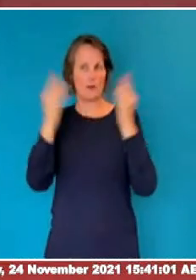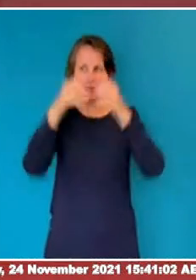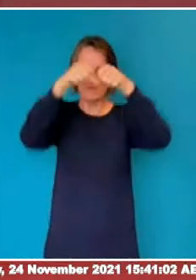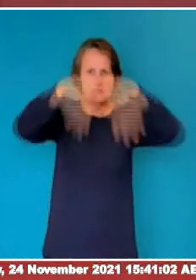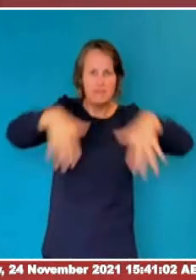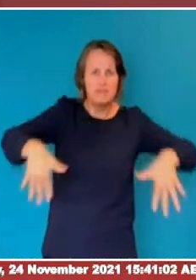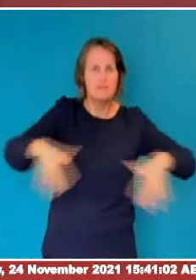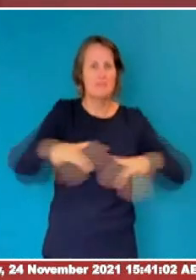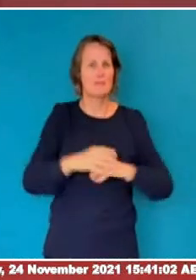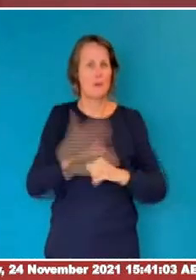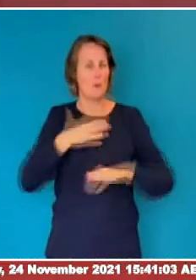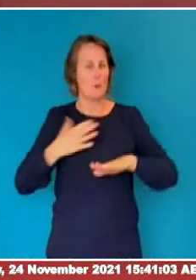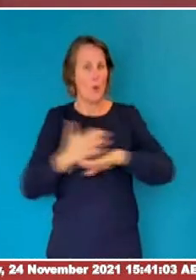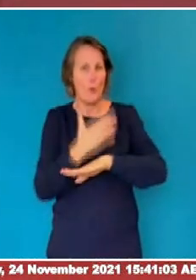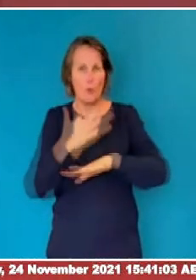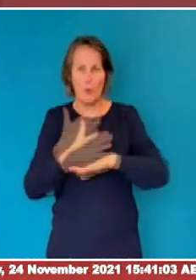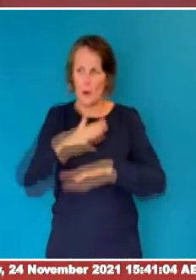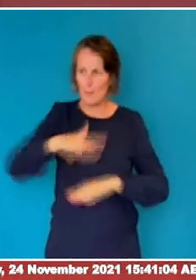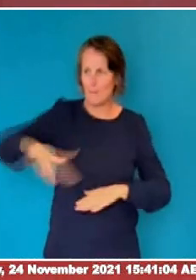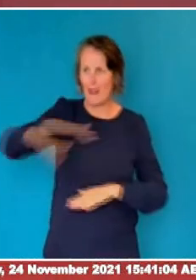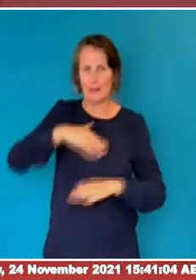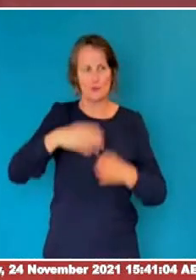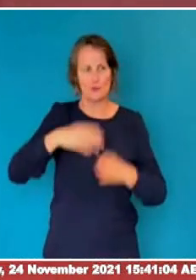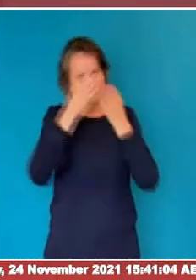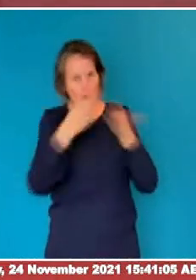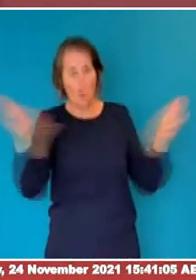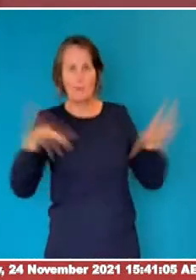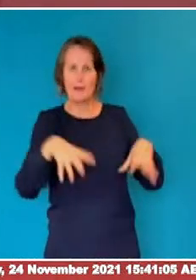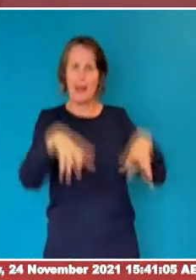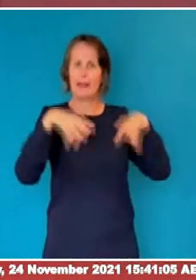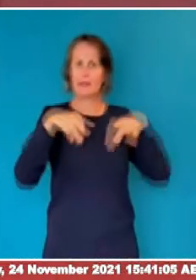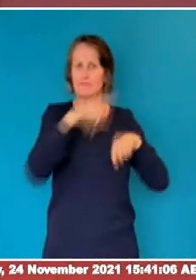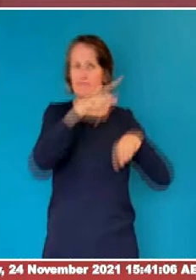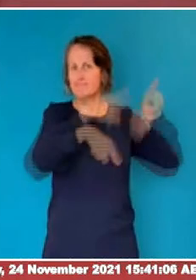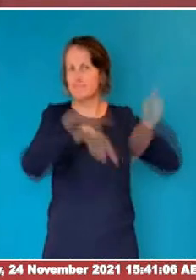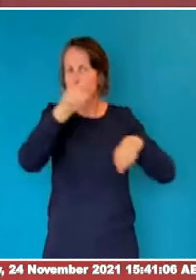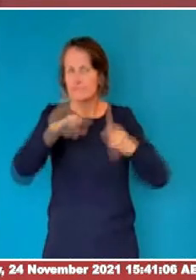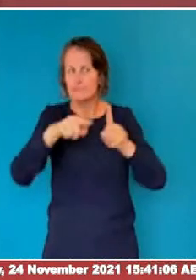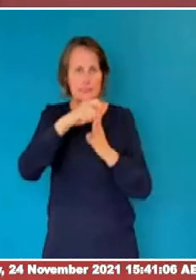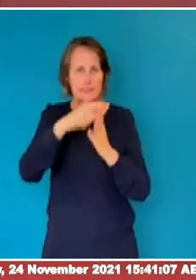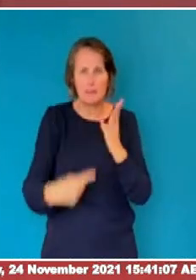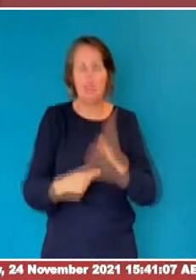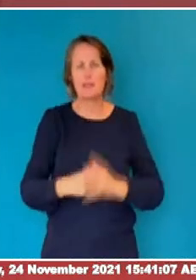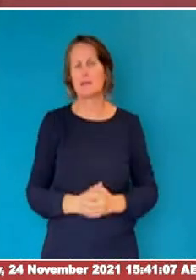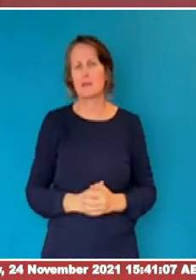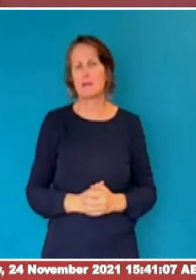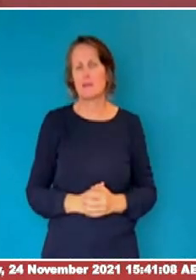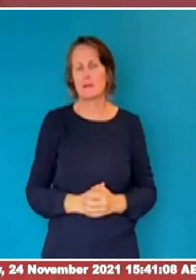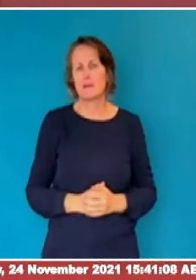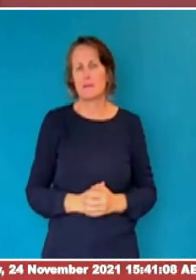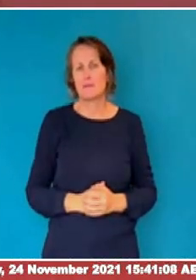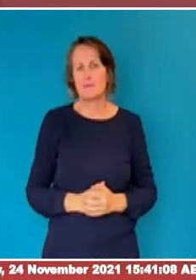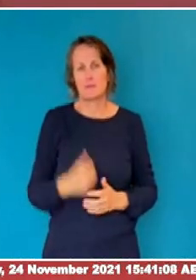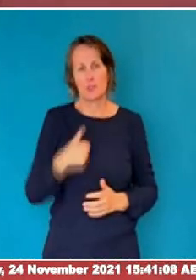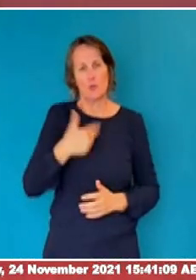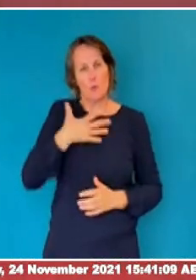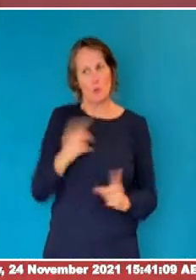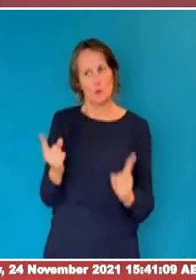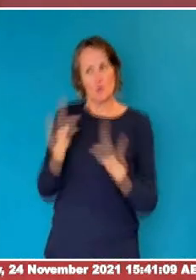very accepting of disability, and we really want to change the culture and the